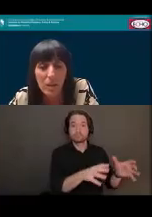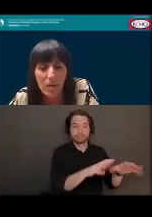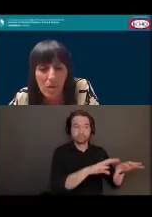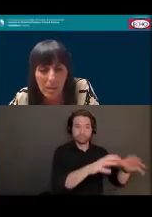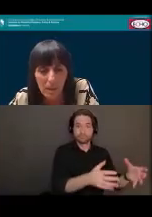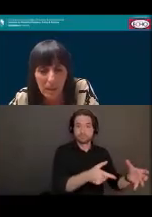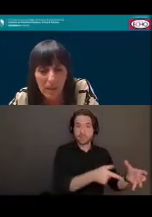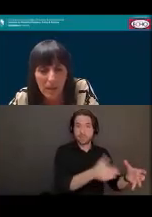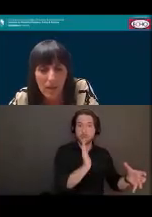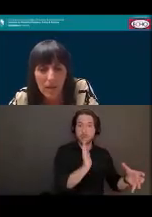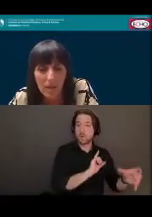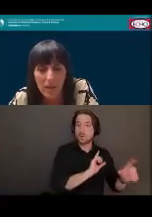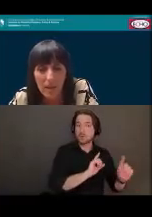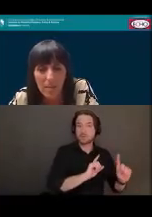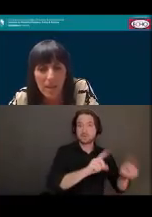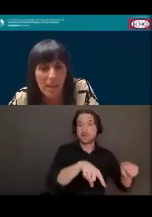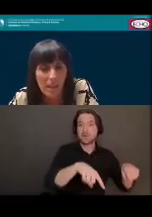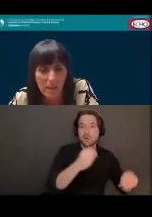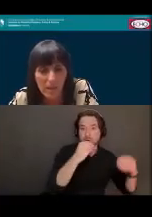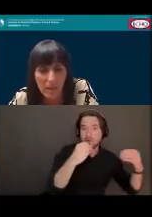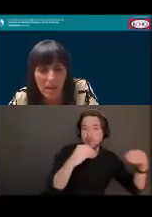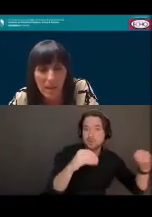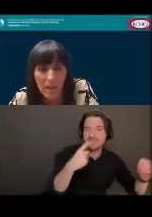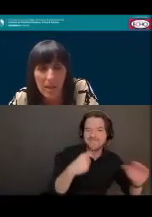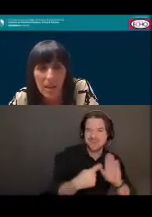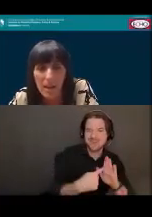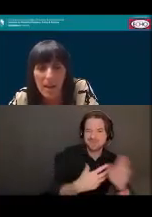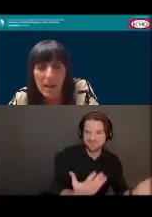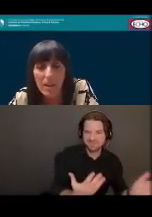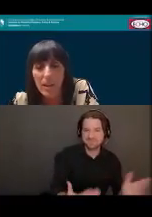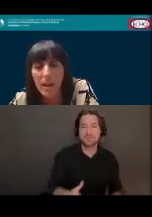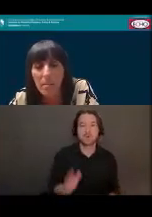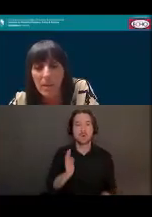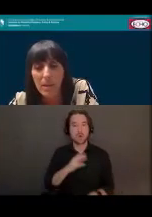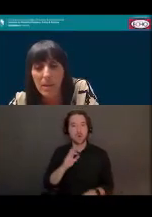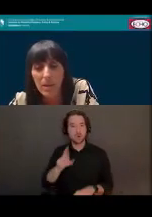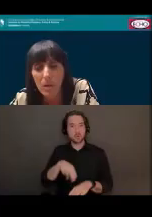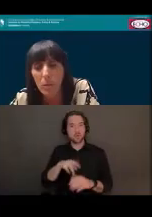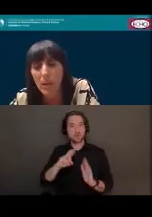to normalize those developmental differences to and build where